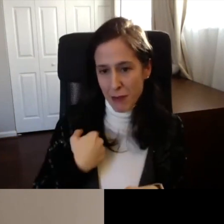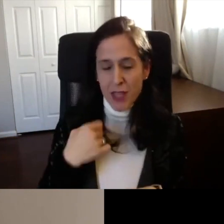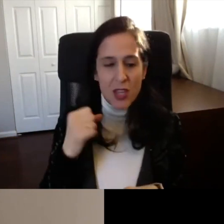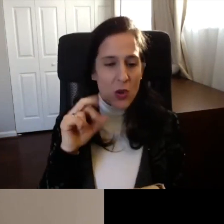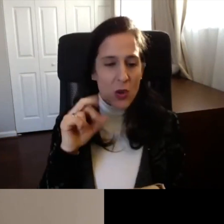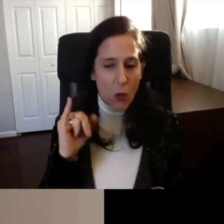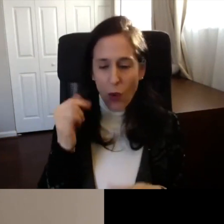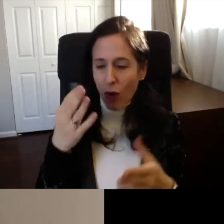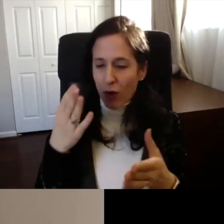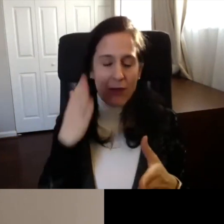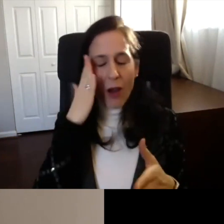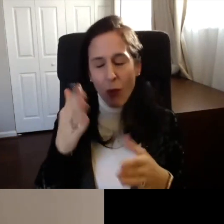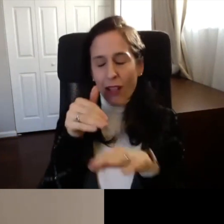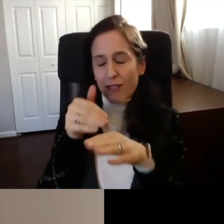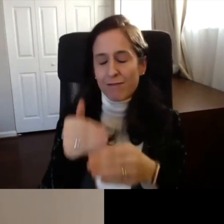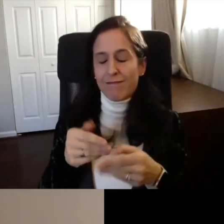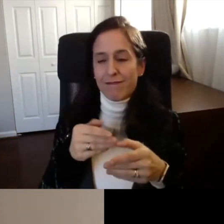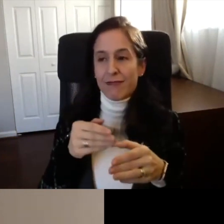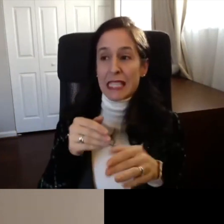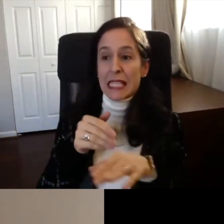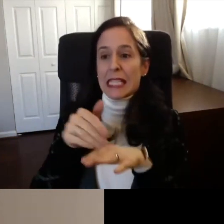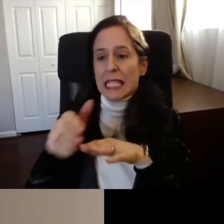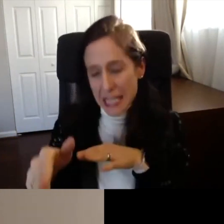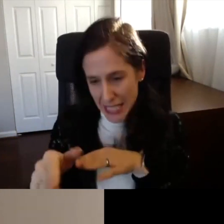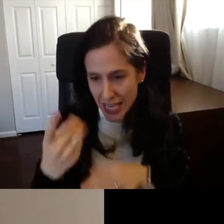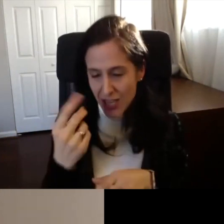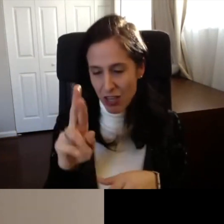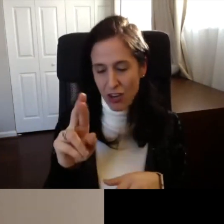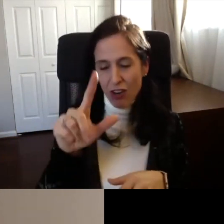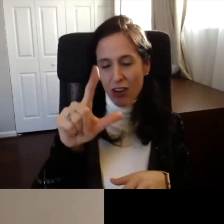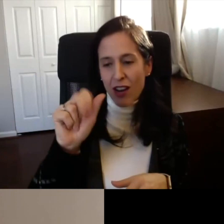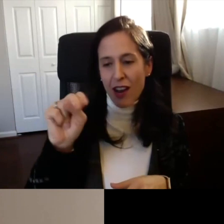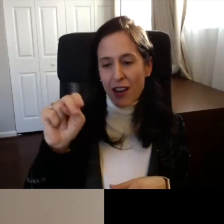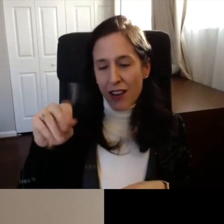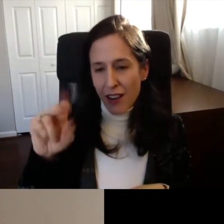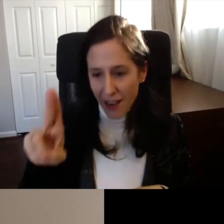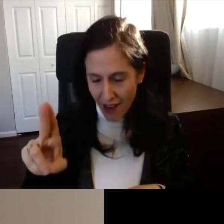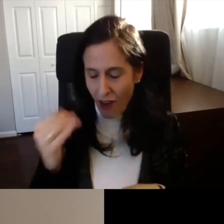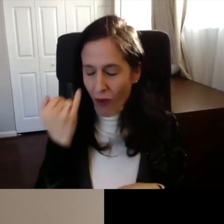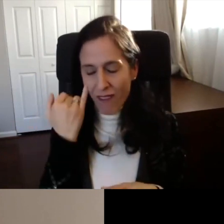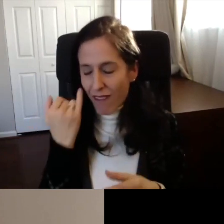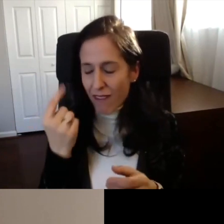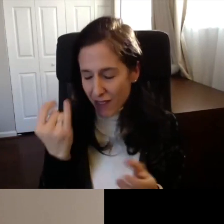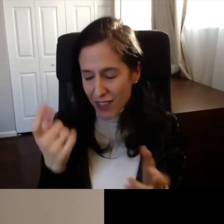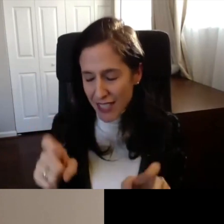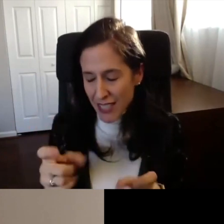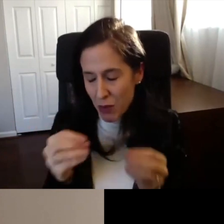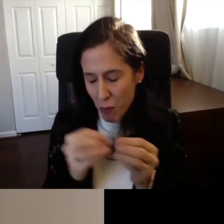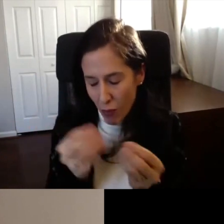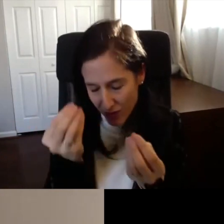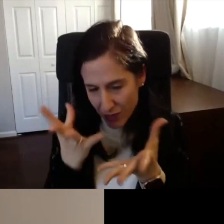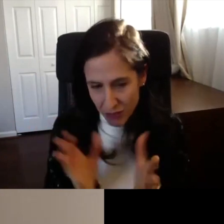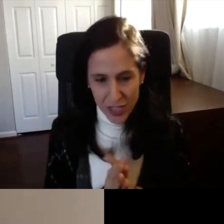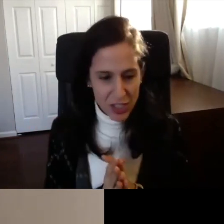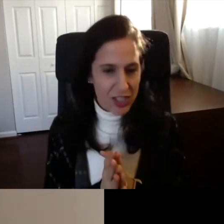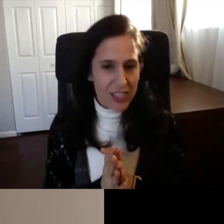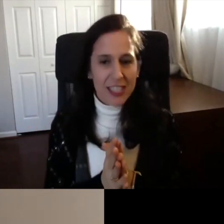questions feel free to email me and i'm happy to